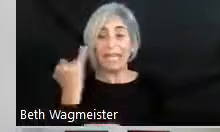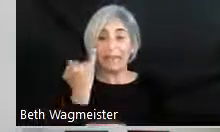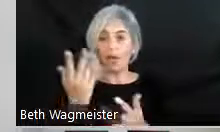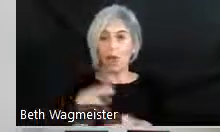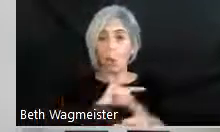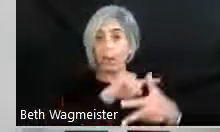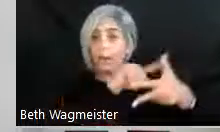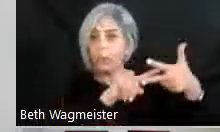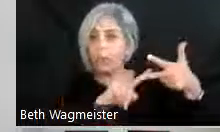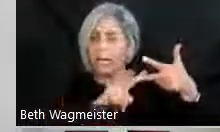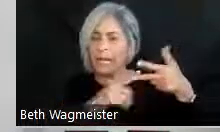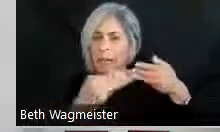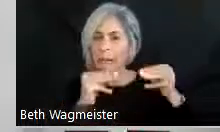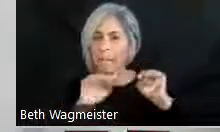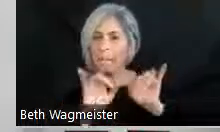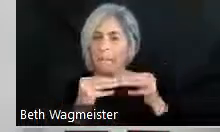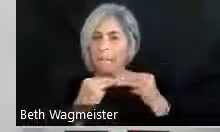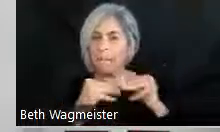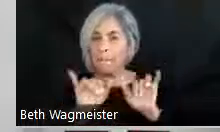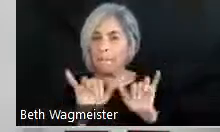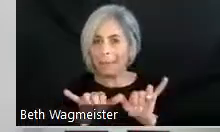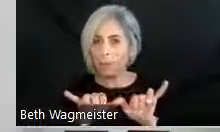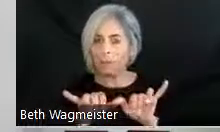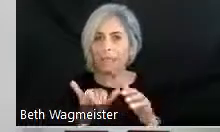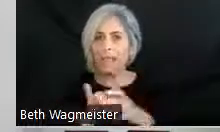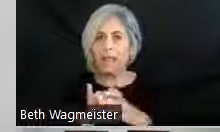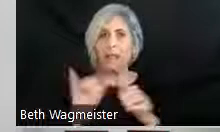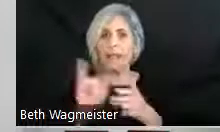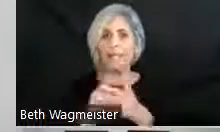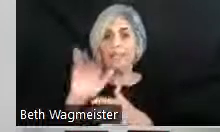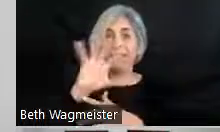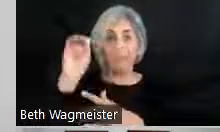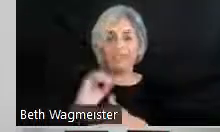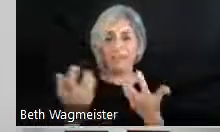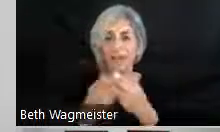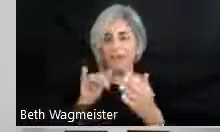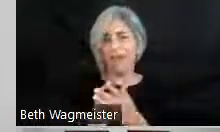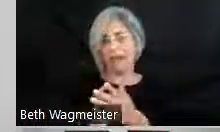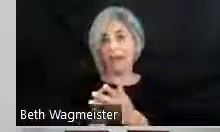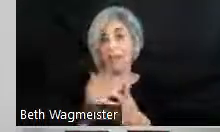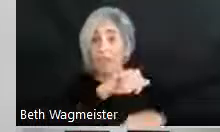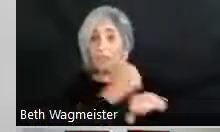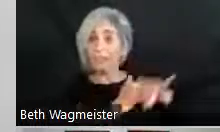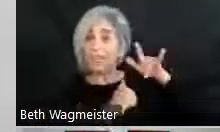metrics, less than 5% of men fit that average. They built airplanes for nobody. It's how